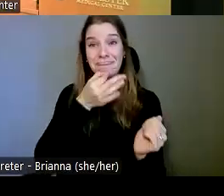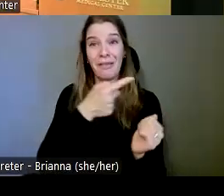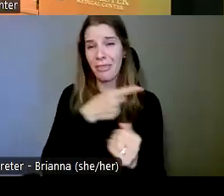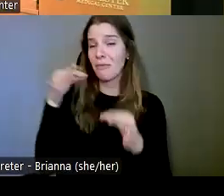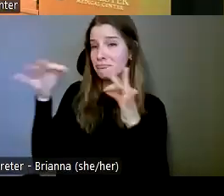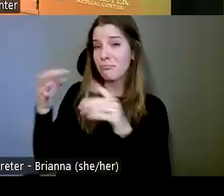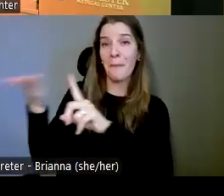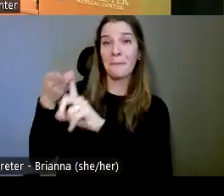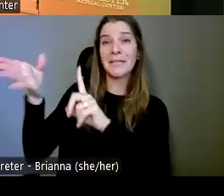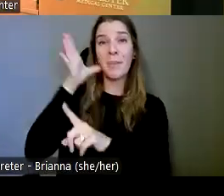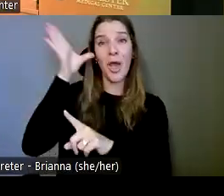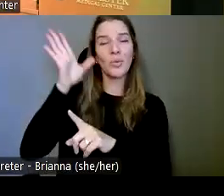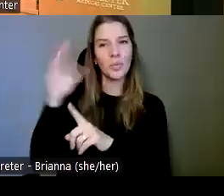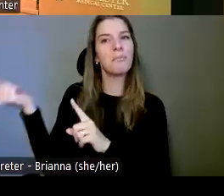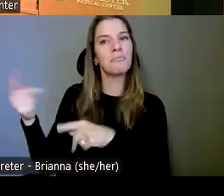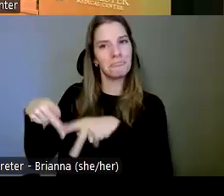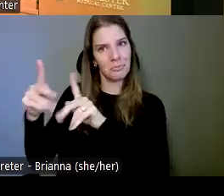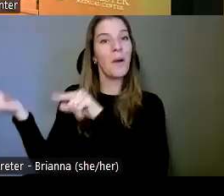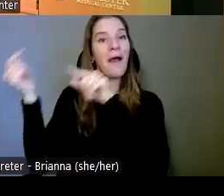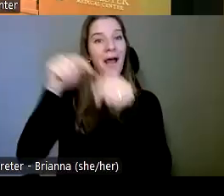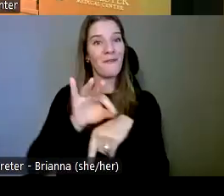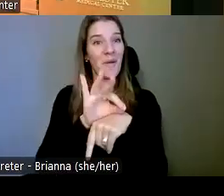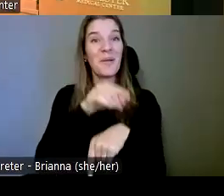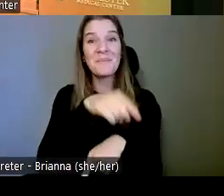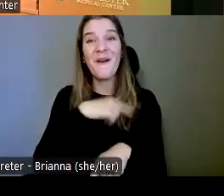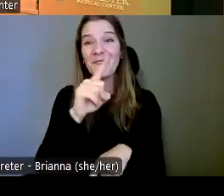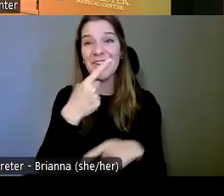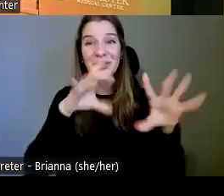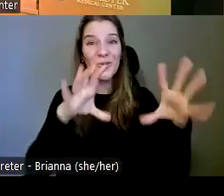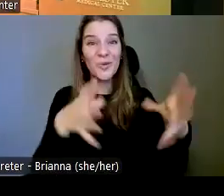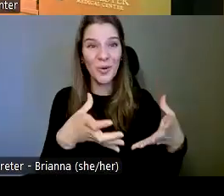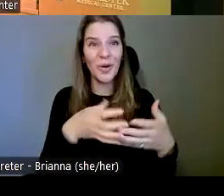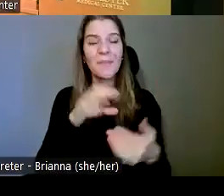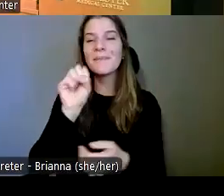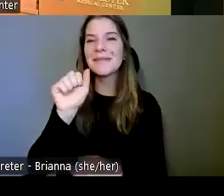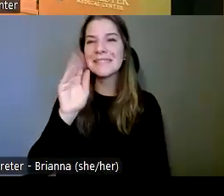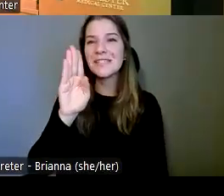were a remarkable group. Um so this was our group first group. Sabrina actually graduated from UAB,